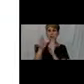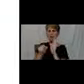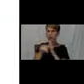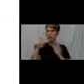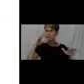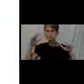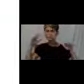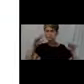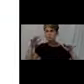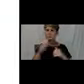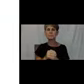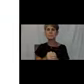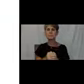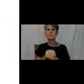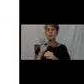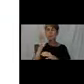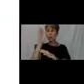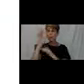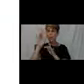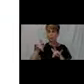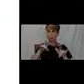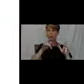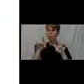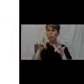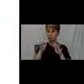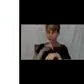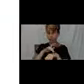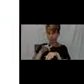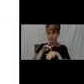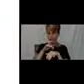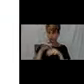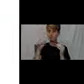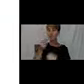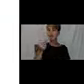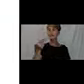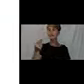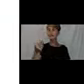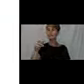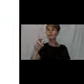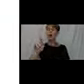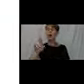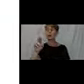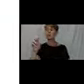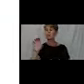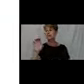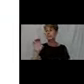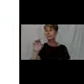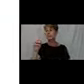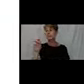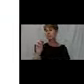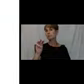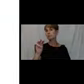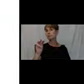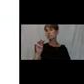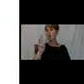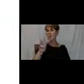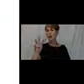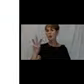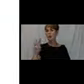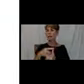We will have a recording available on the HHRC website typically about between a week and a week and a half from now.